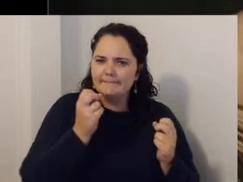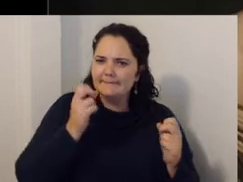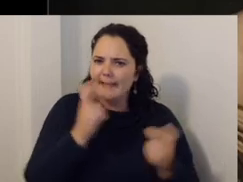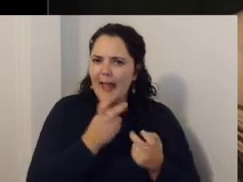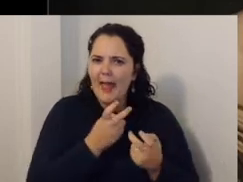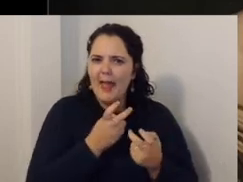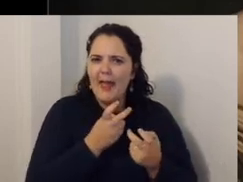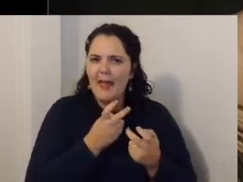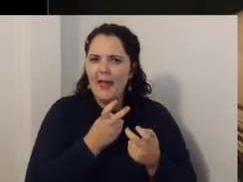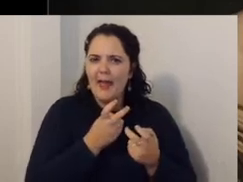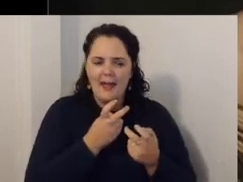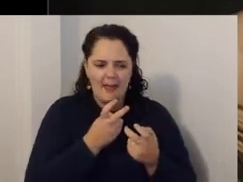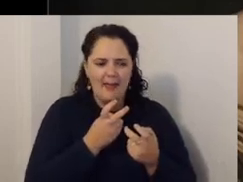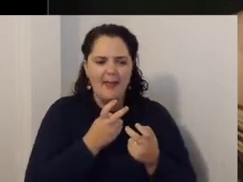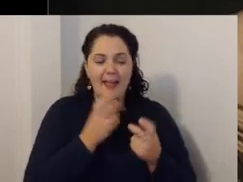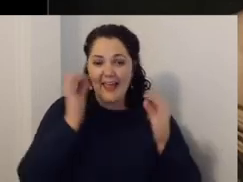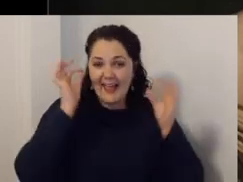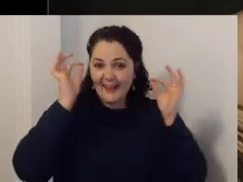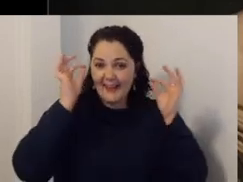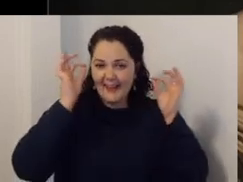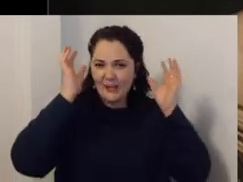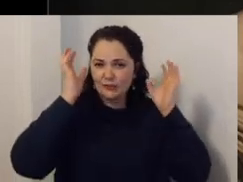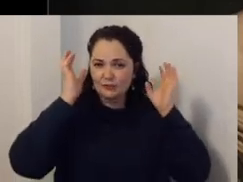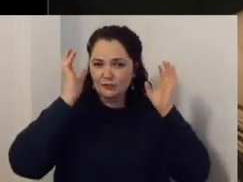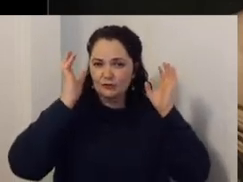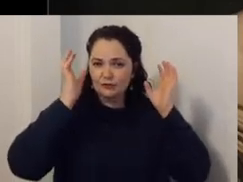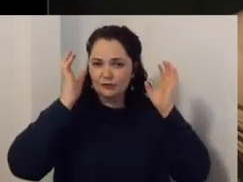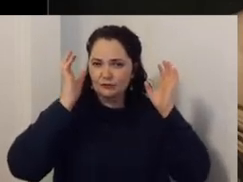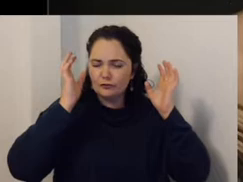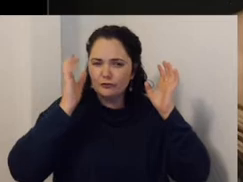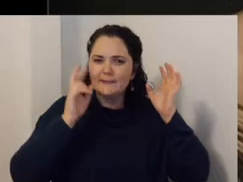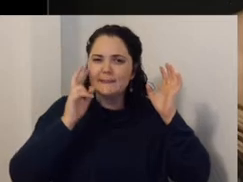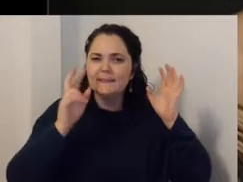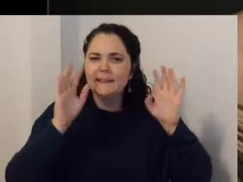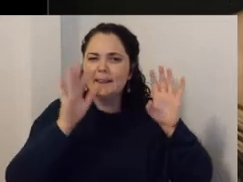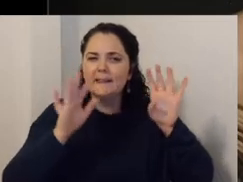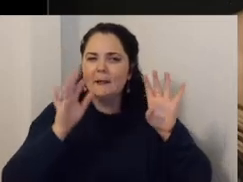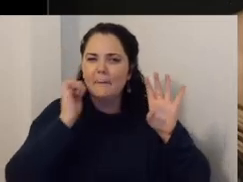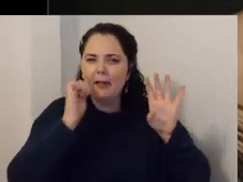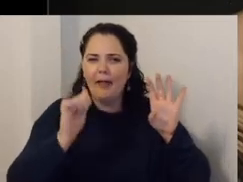the background and her hair just starts to emerge out of that darkness and her chin, her neckline, her